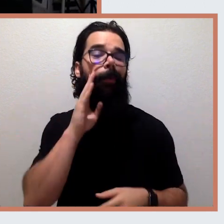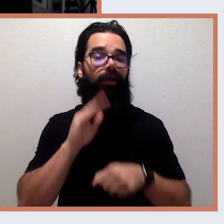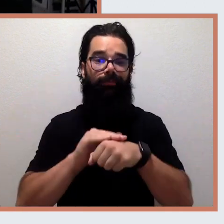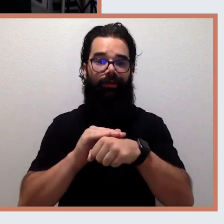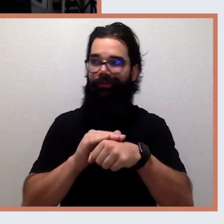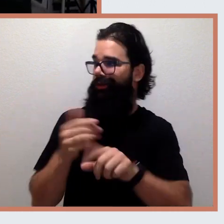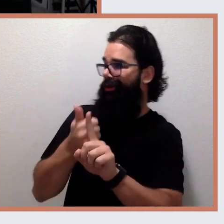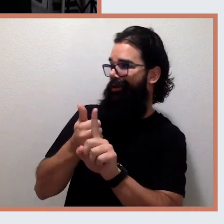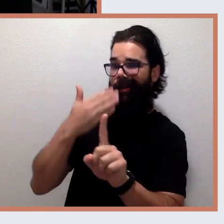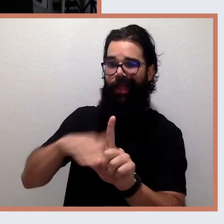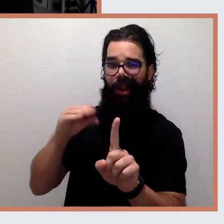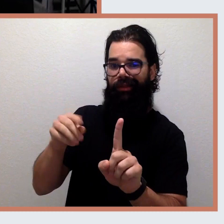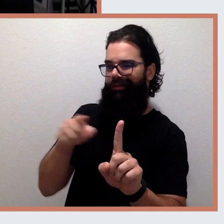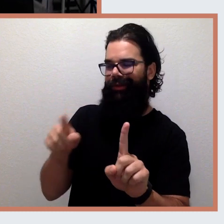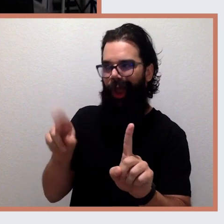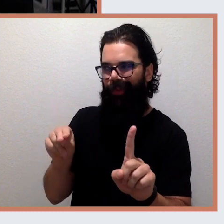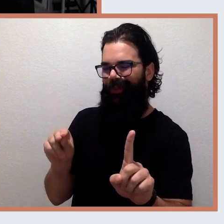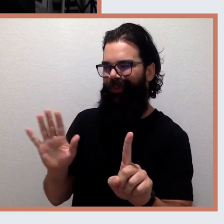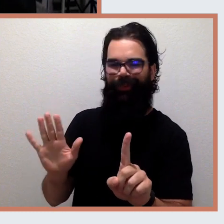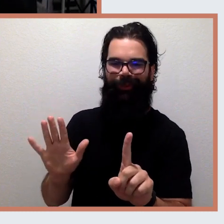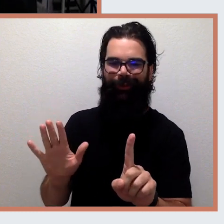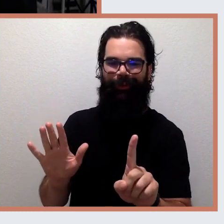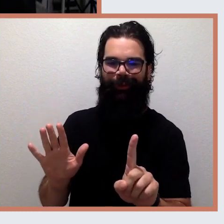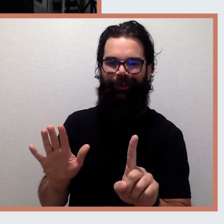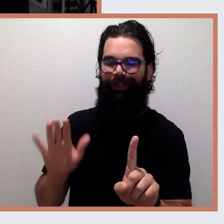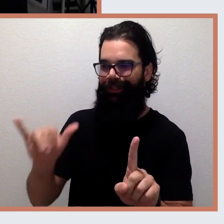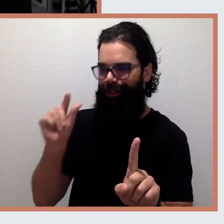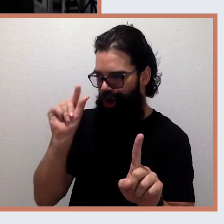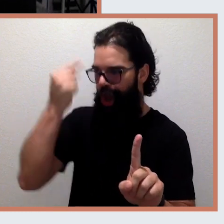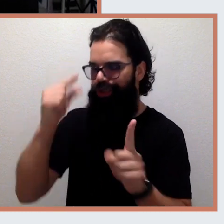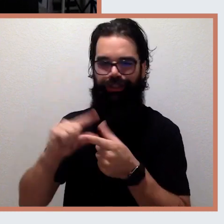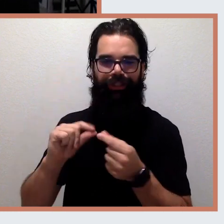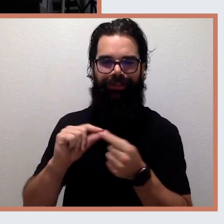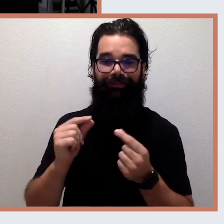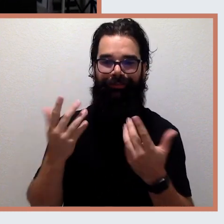It's like me saying all brown dudes are criminals it's like, no. Right, so that's an ignorant statement